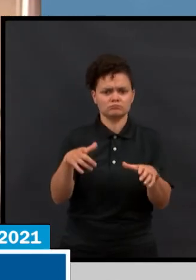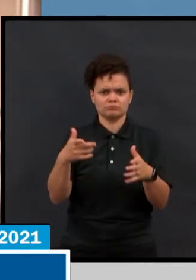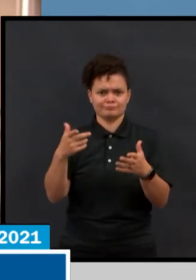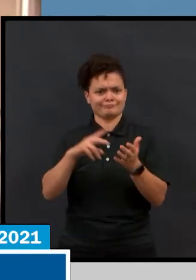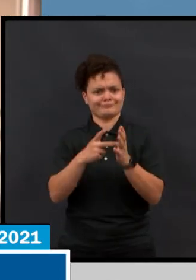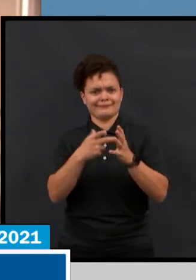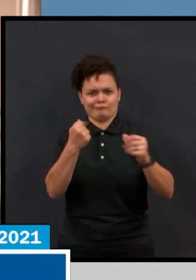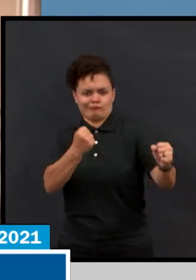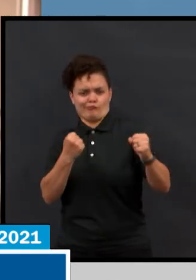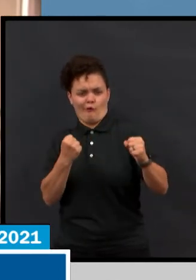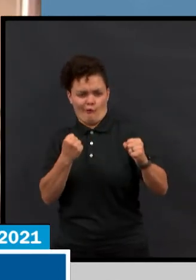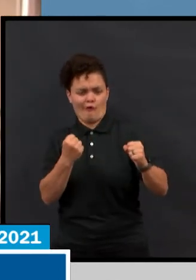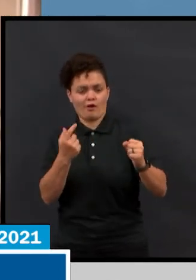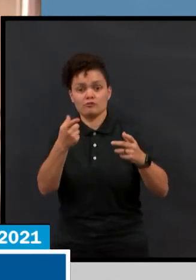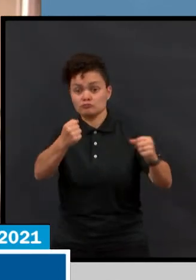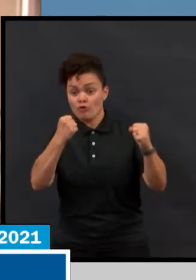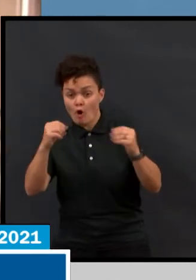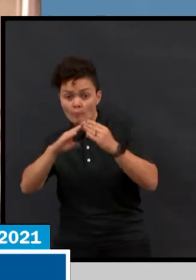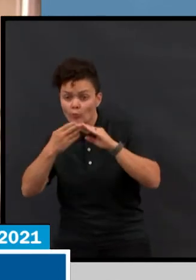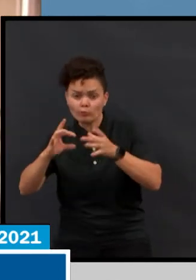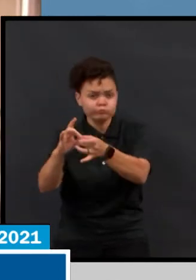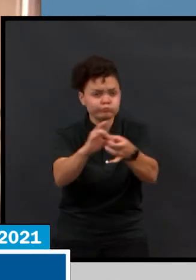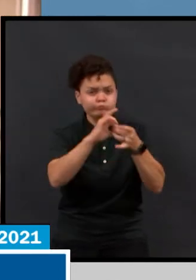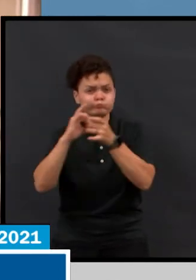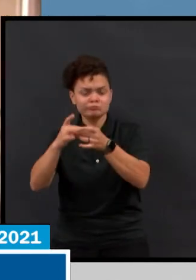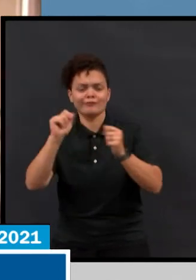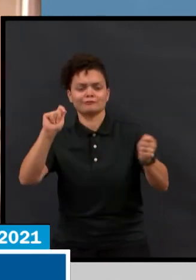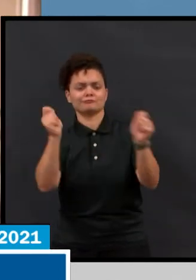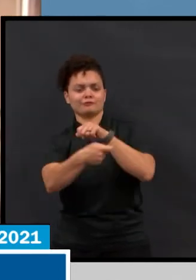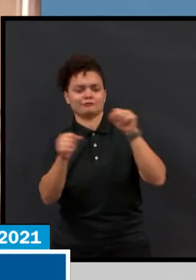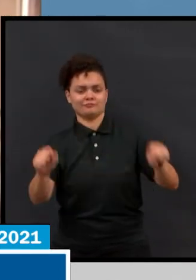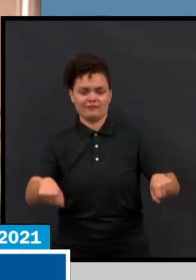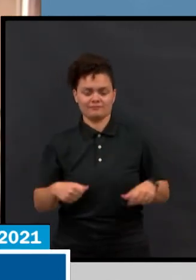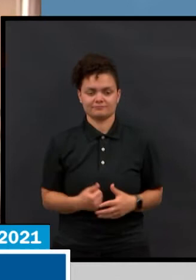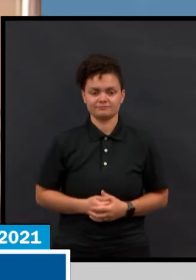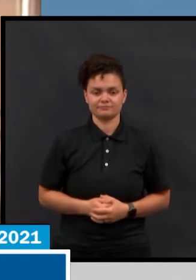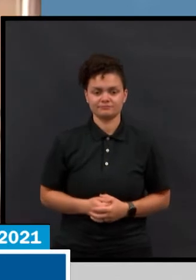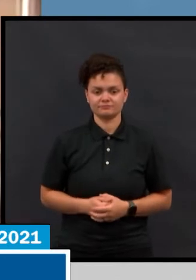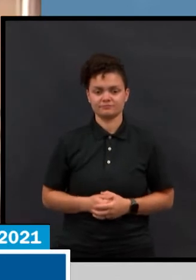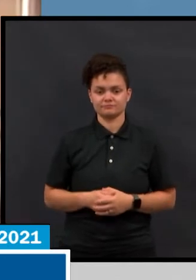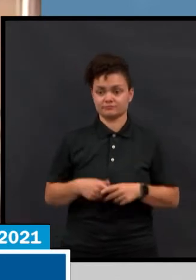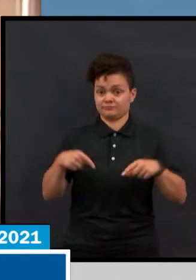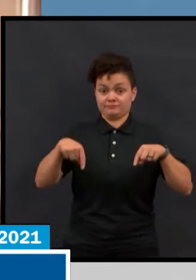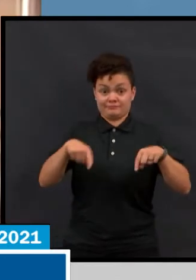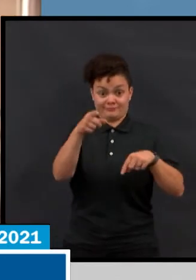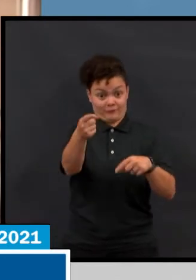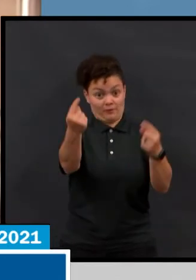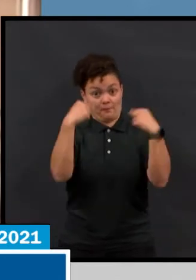being on this cabinet in the community in the first place you being involved is how we can take